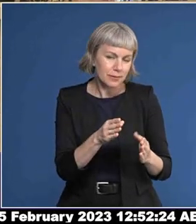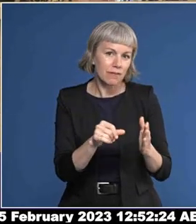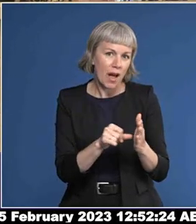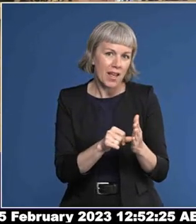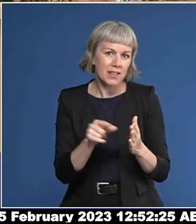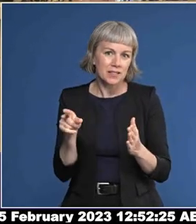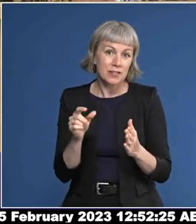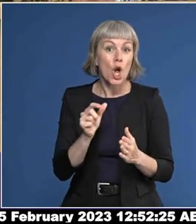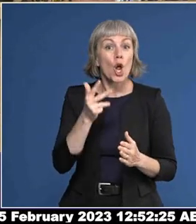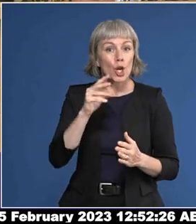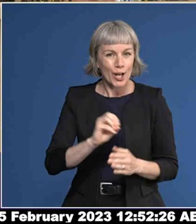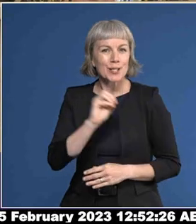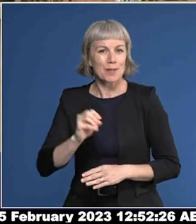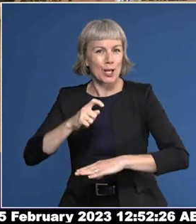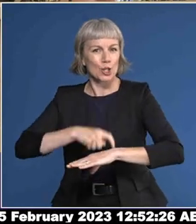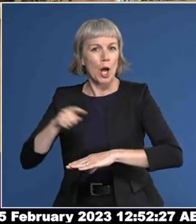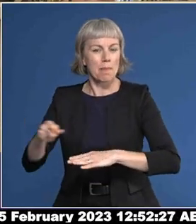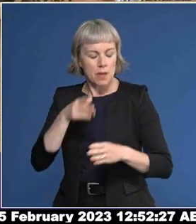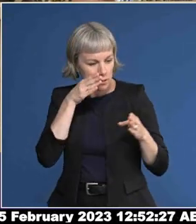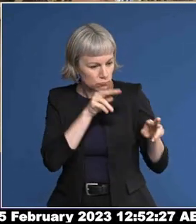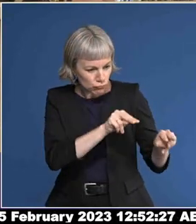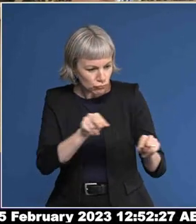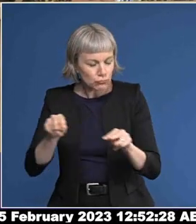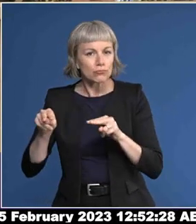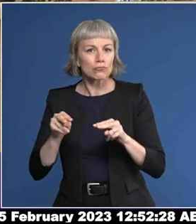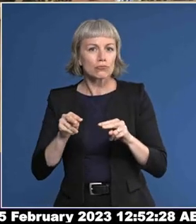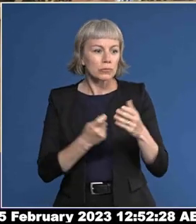of that. So they are, you know - and, yes, that is things that management have put in